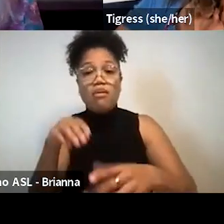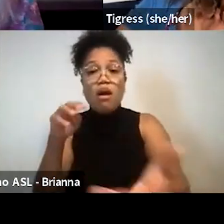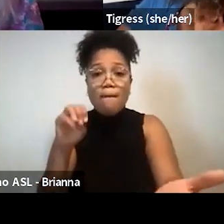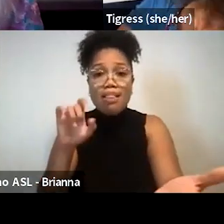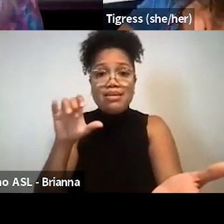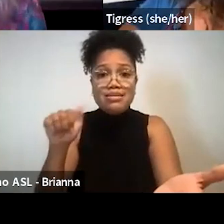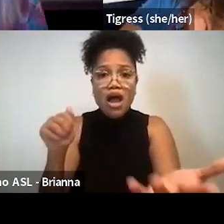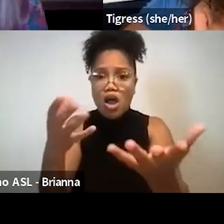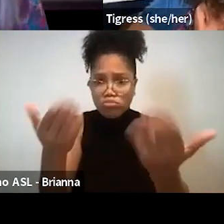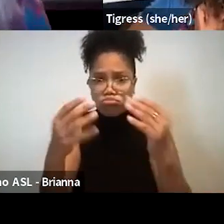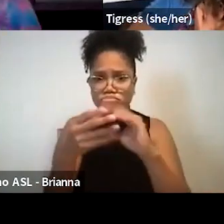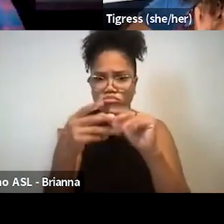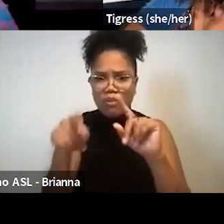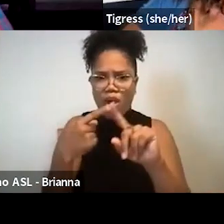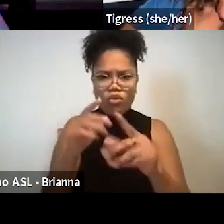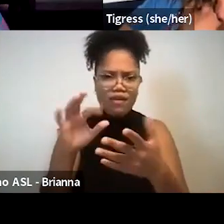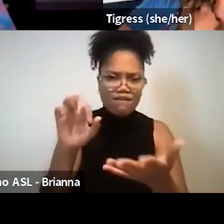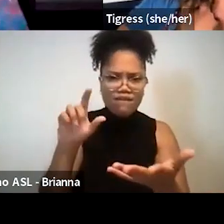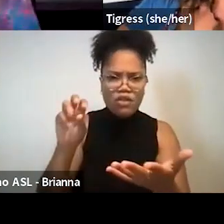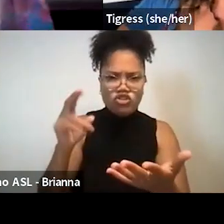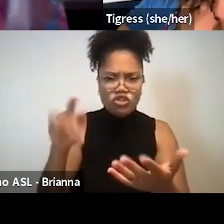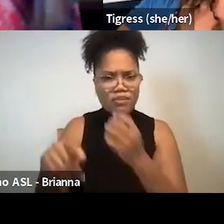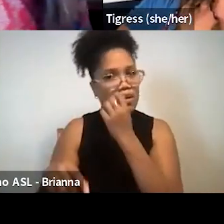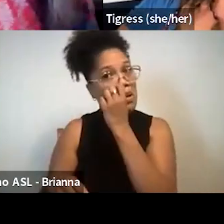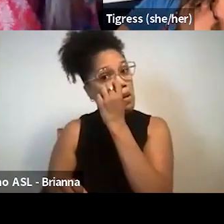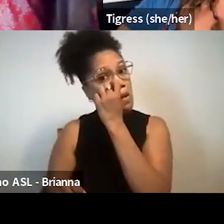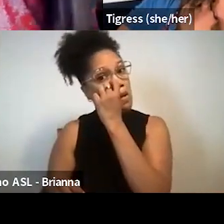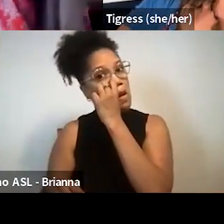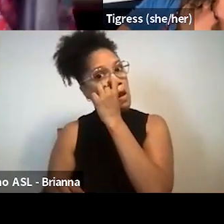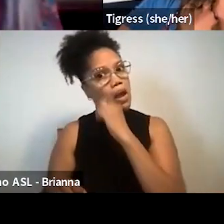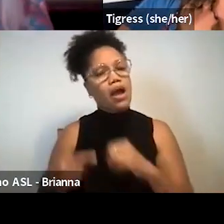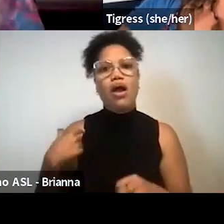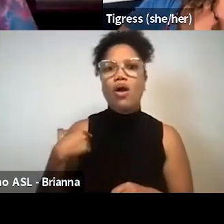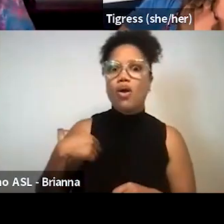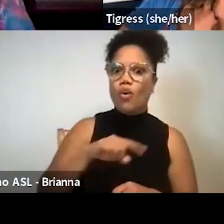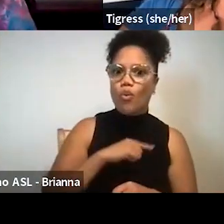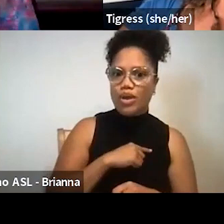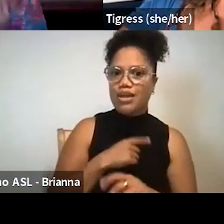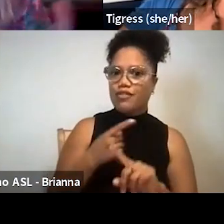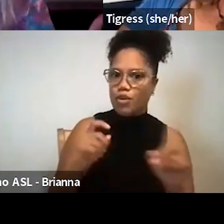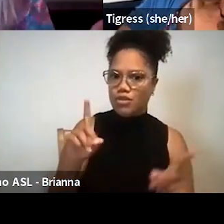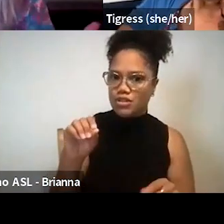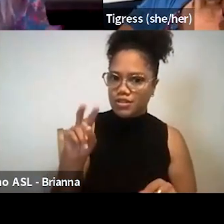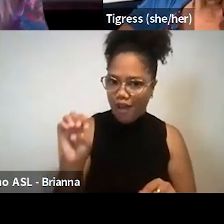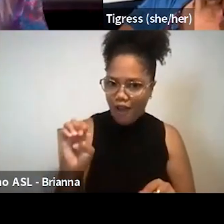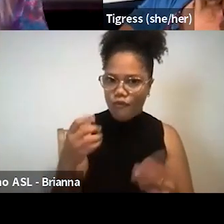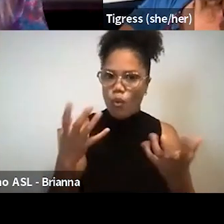Well, we were pretty thrilled to be able to support a first ever fellow on Dove and support the first ever.